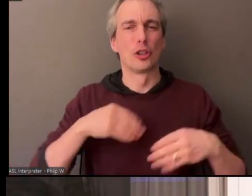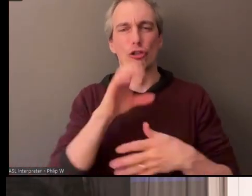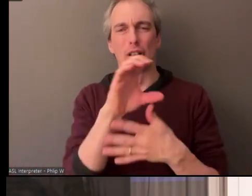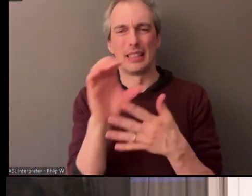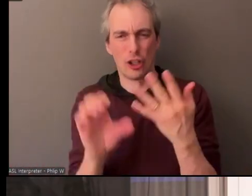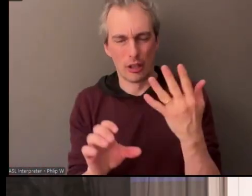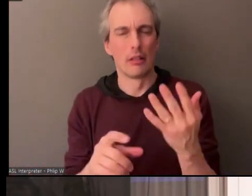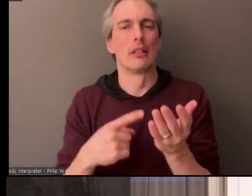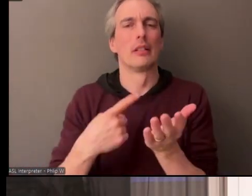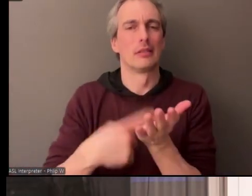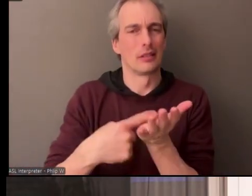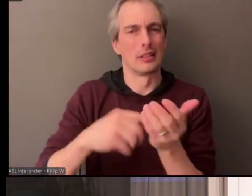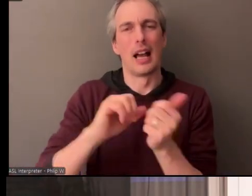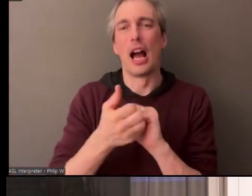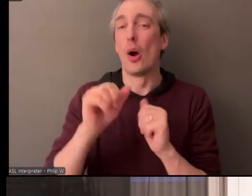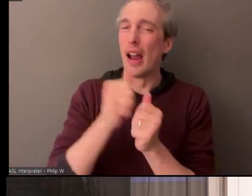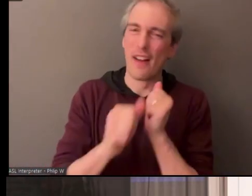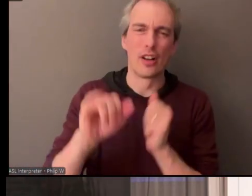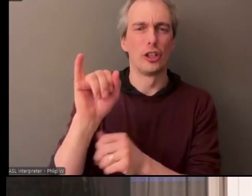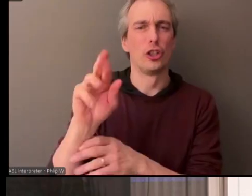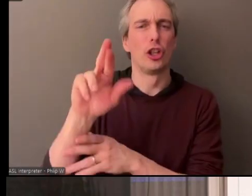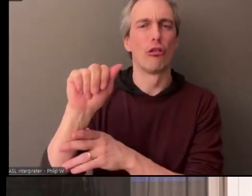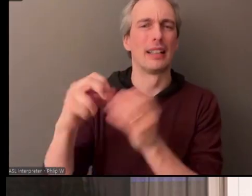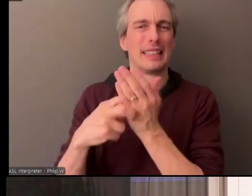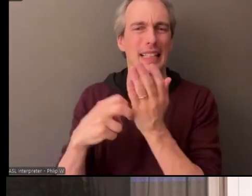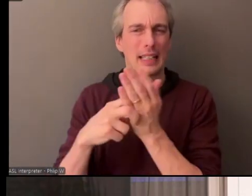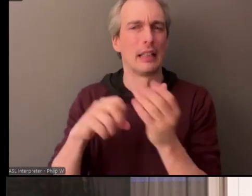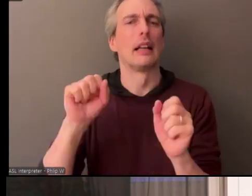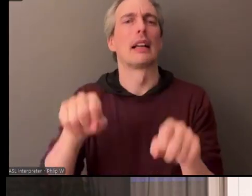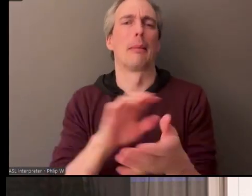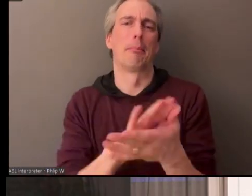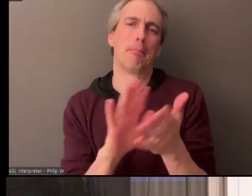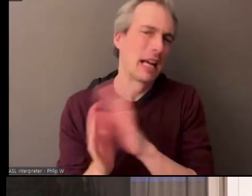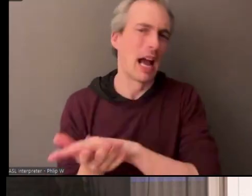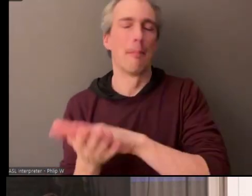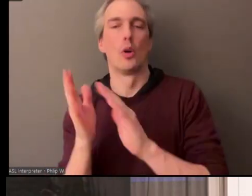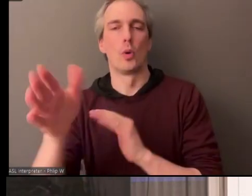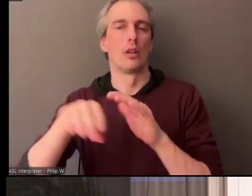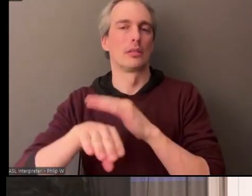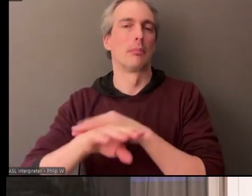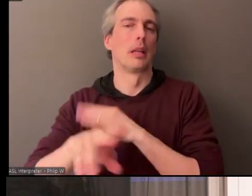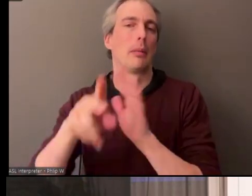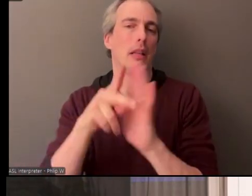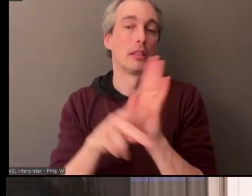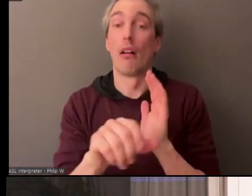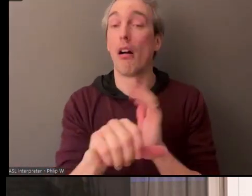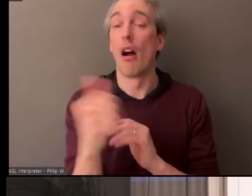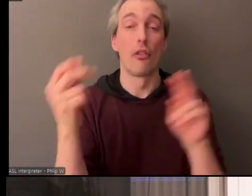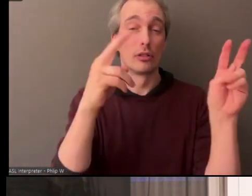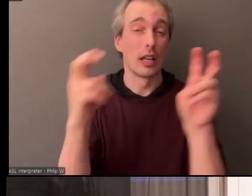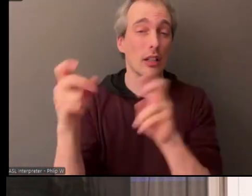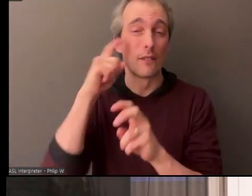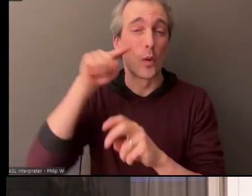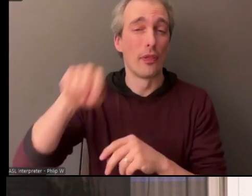Alternative titles to this talk would include: How to do accessibility with, not at, teams.